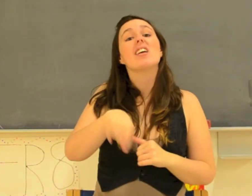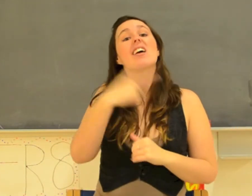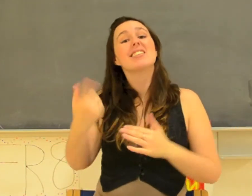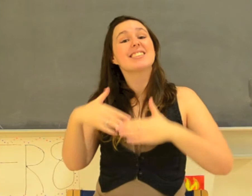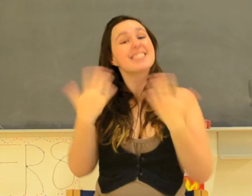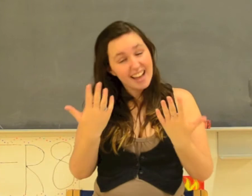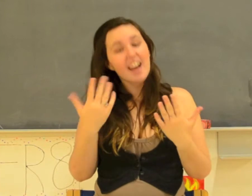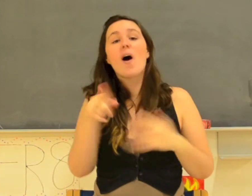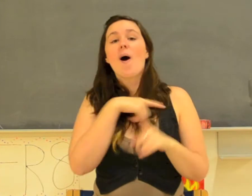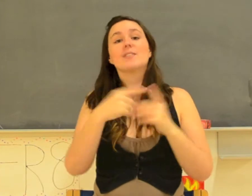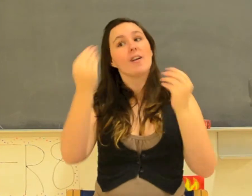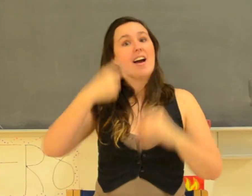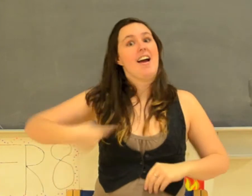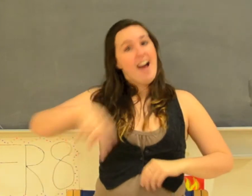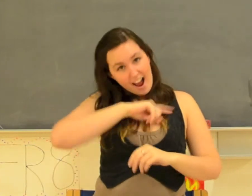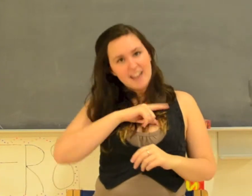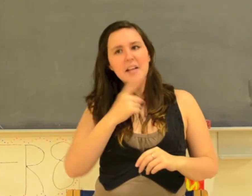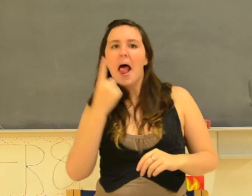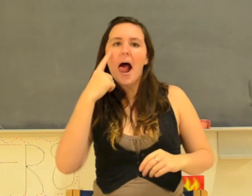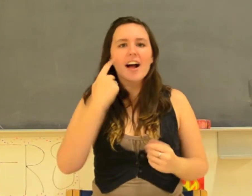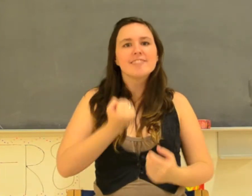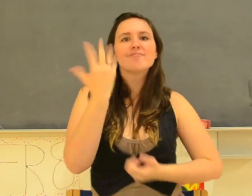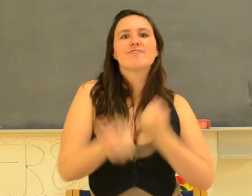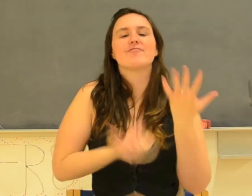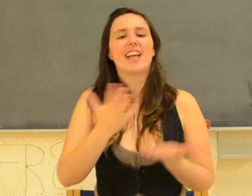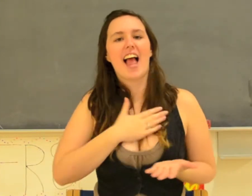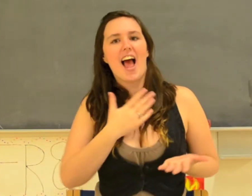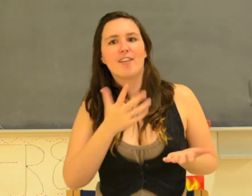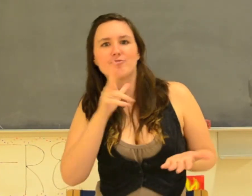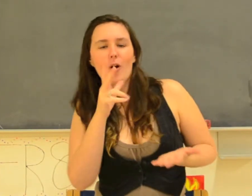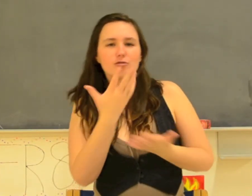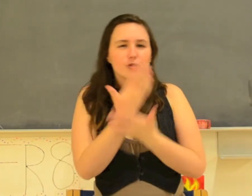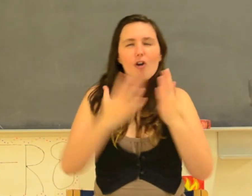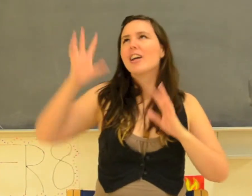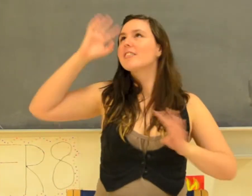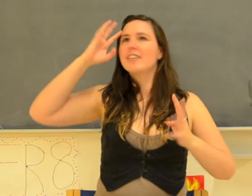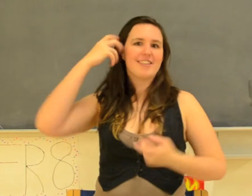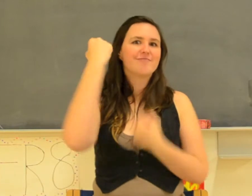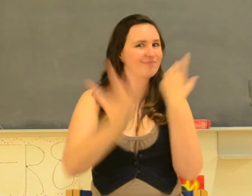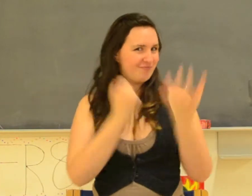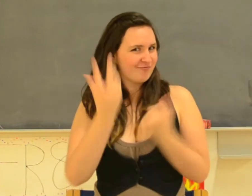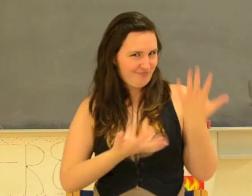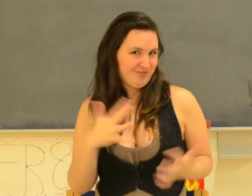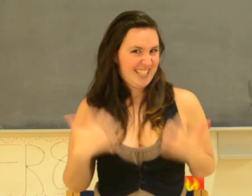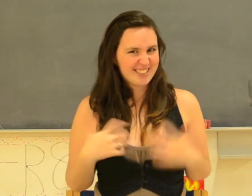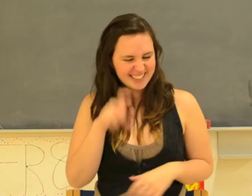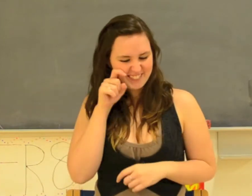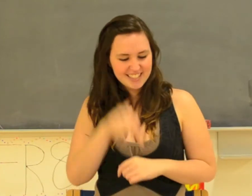The next day we were given the opportunity to be expressive and creative by performing on stage.